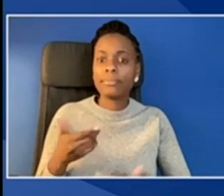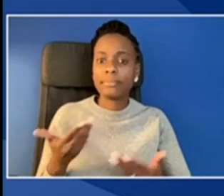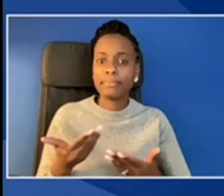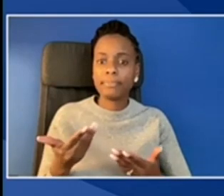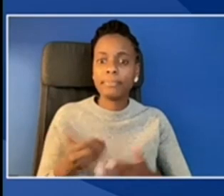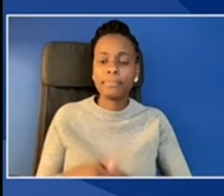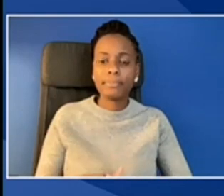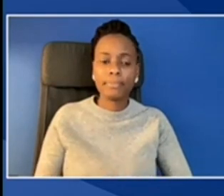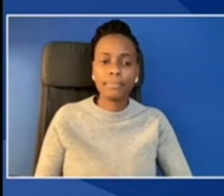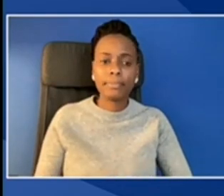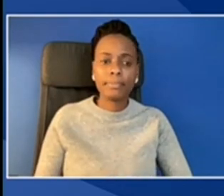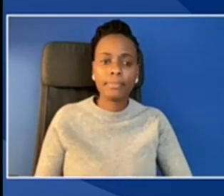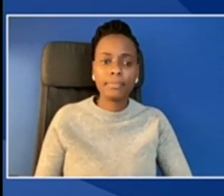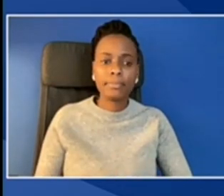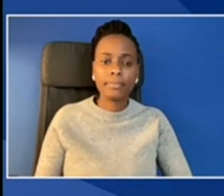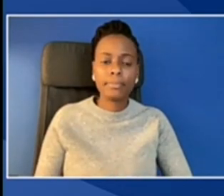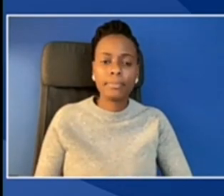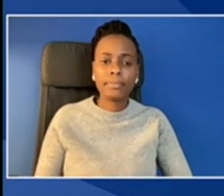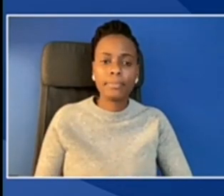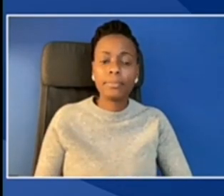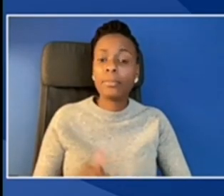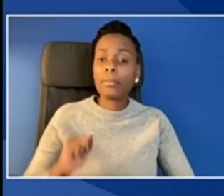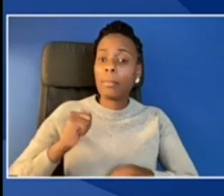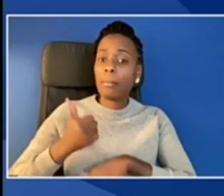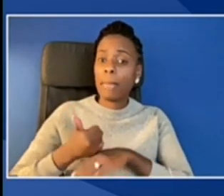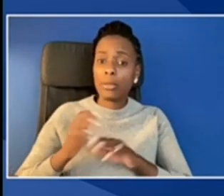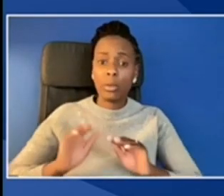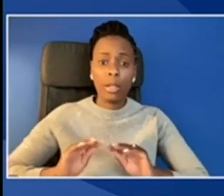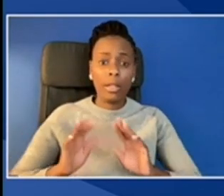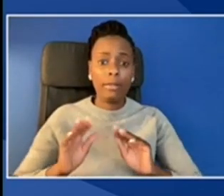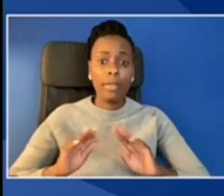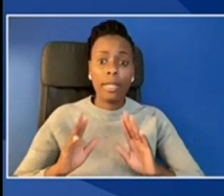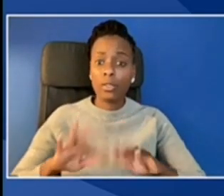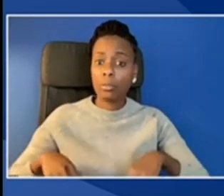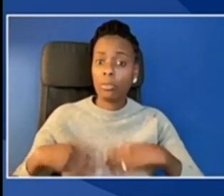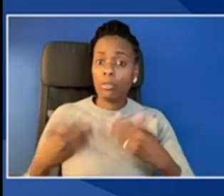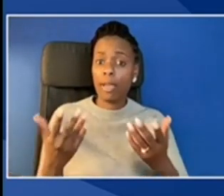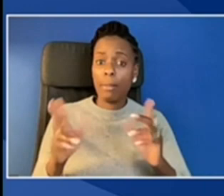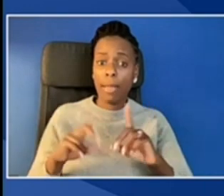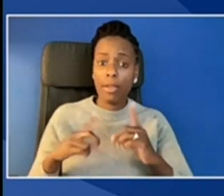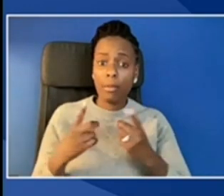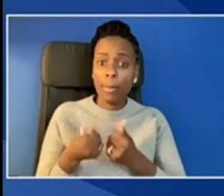Based on the clarification provided by the Department, any further questions, c